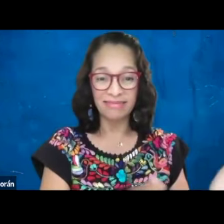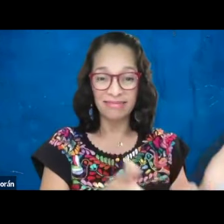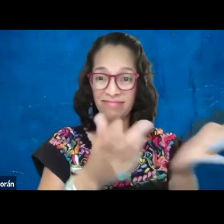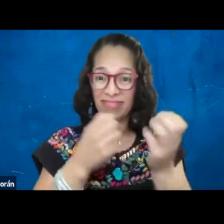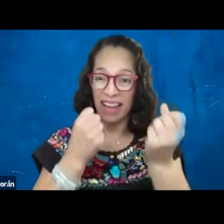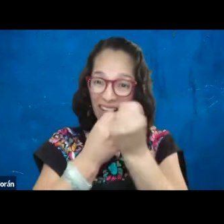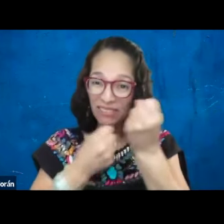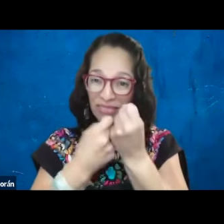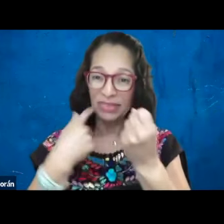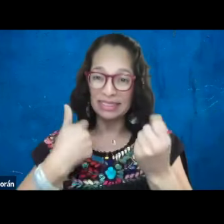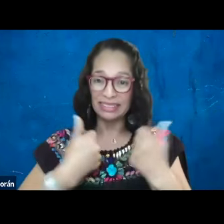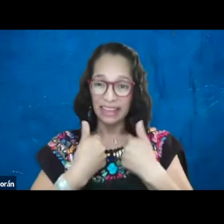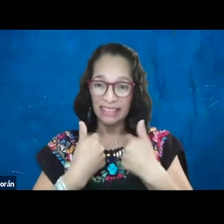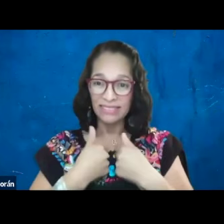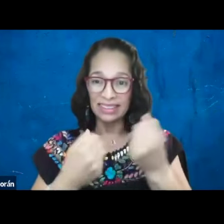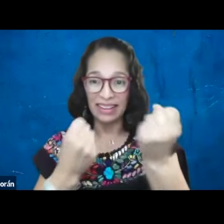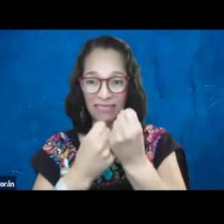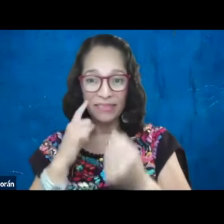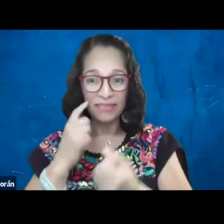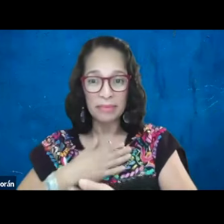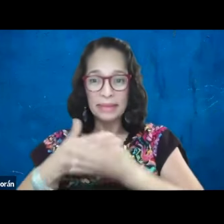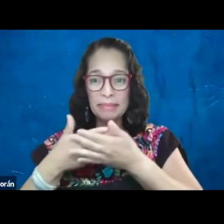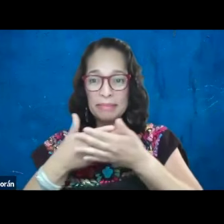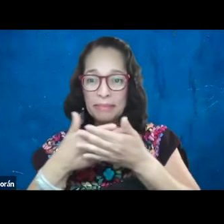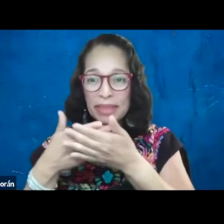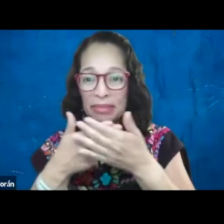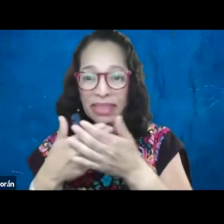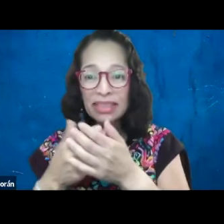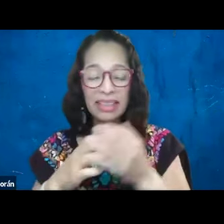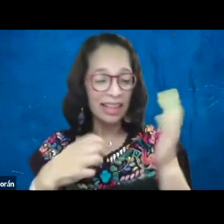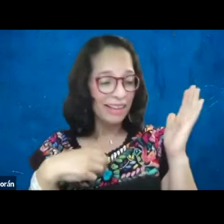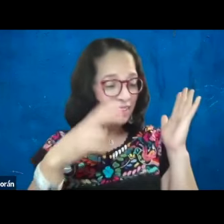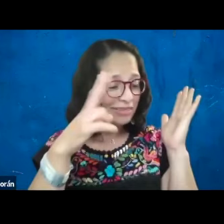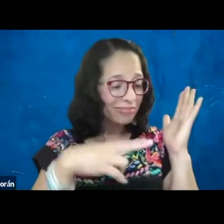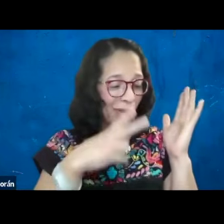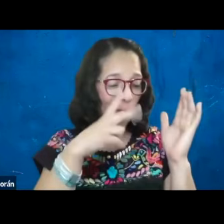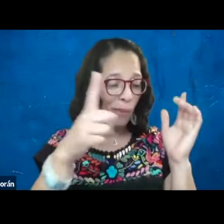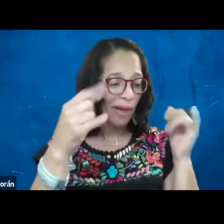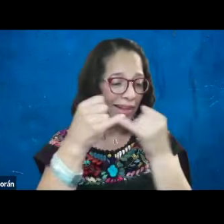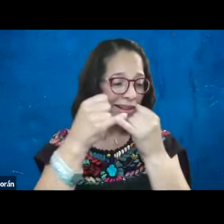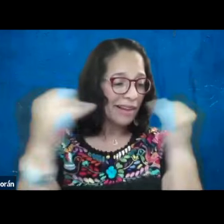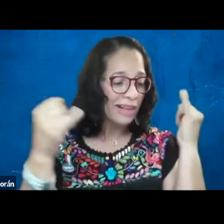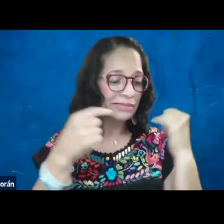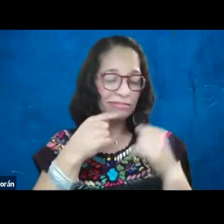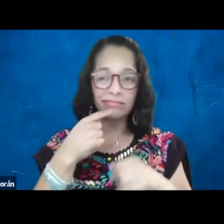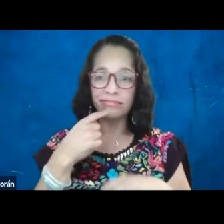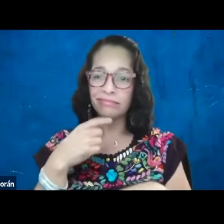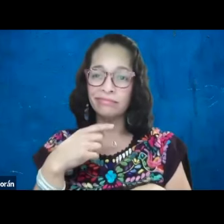so this notebook that I had, I had to advocate for myself advocate for my baby And